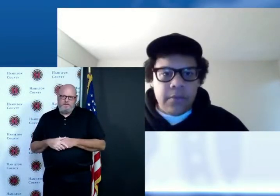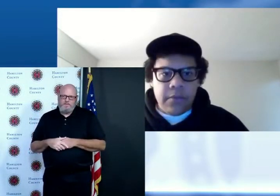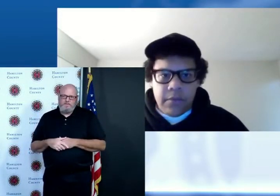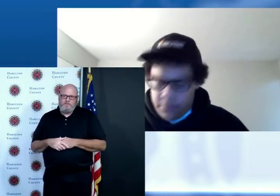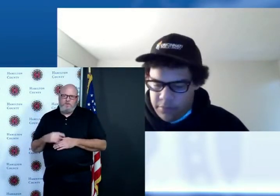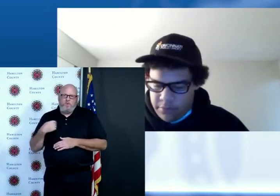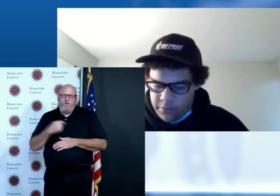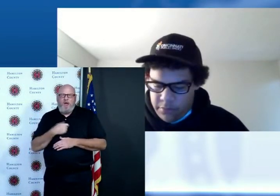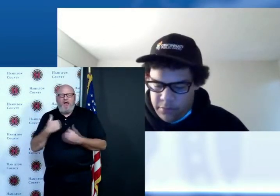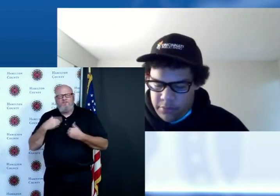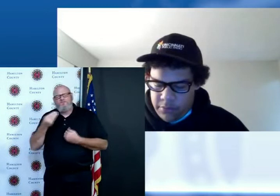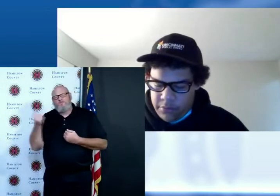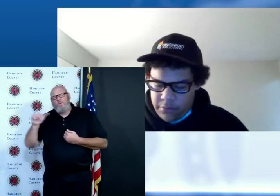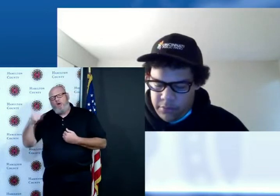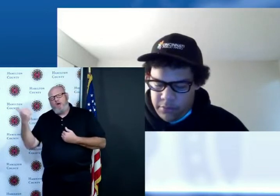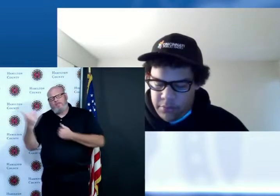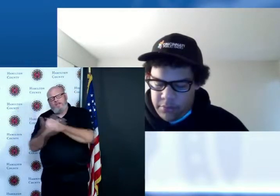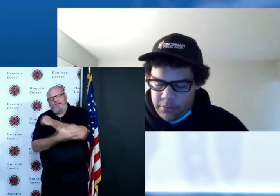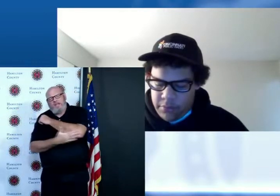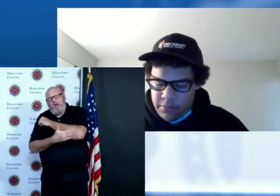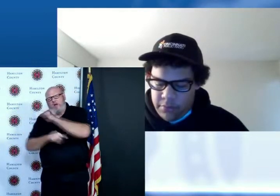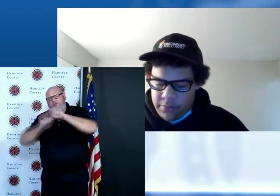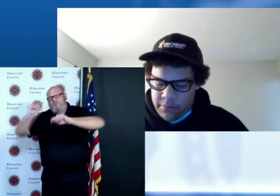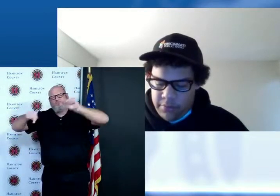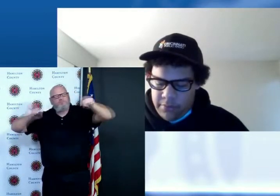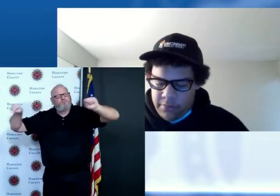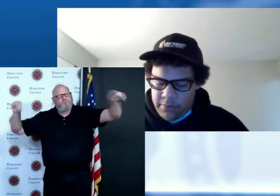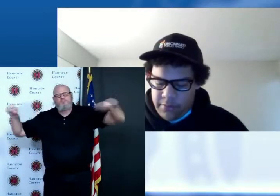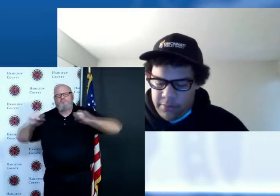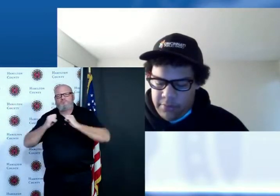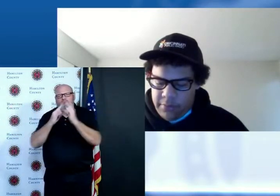additional federally qualified health center that gets opened up but there are no major plans to